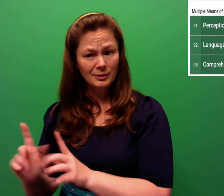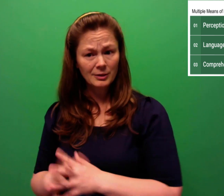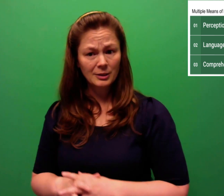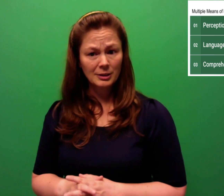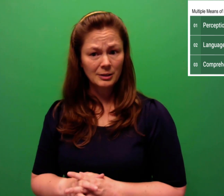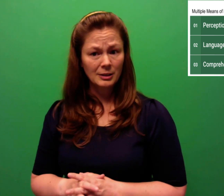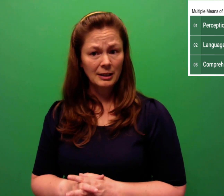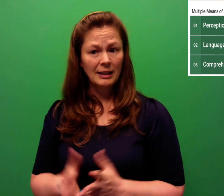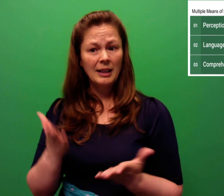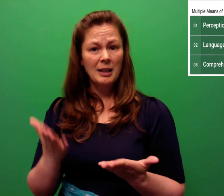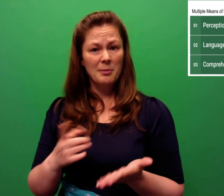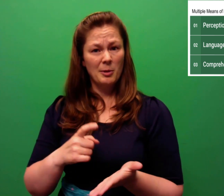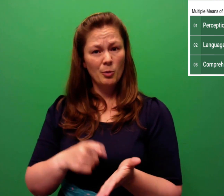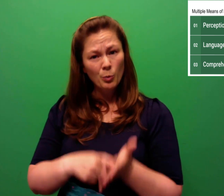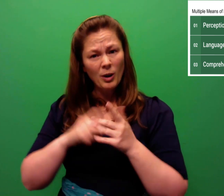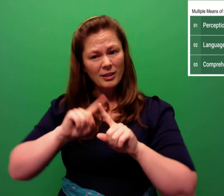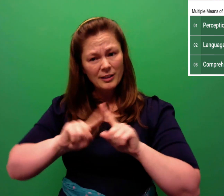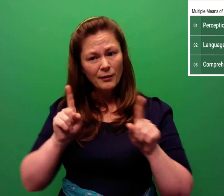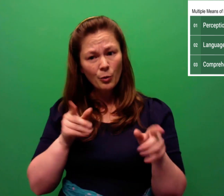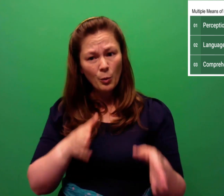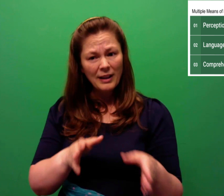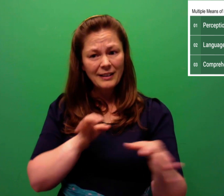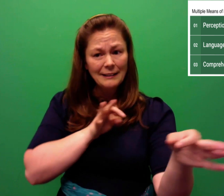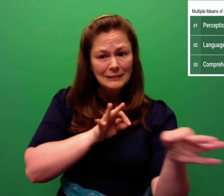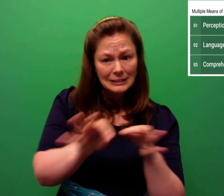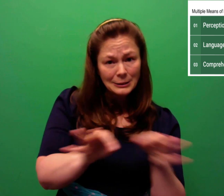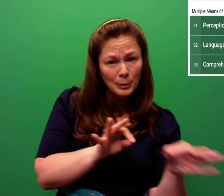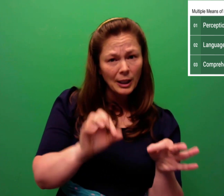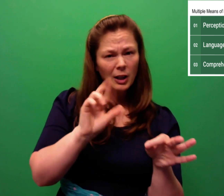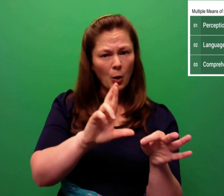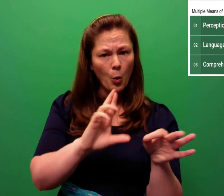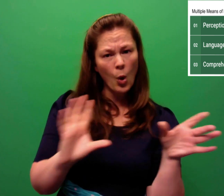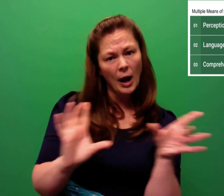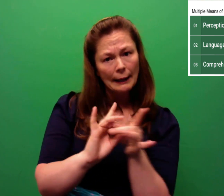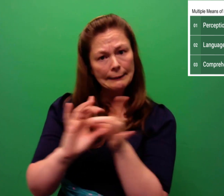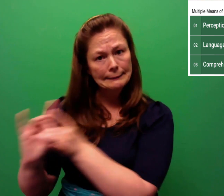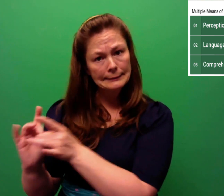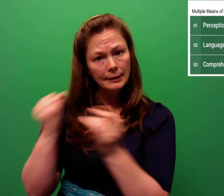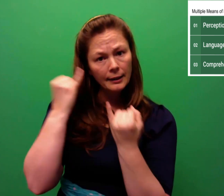different ways of explaining or making connections.